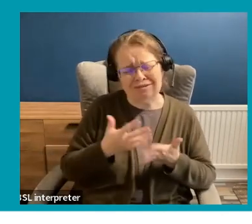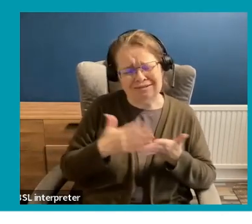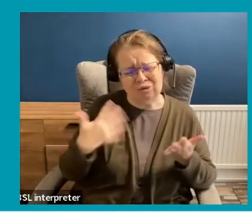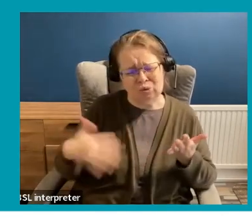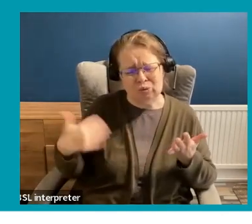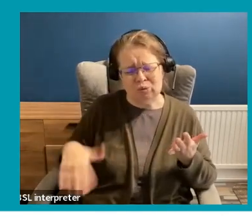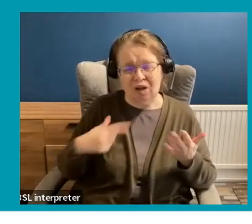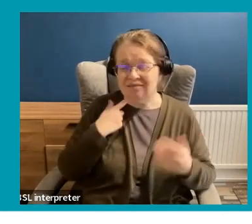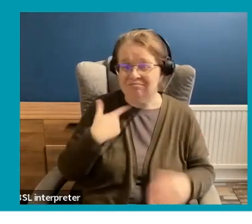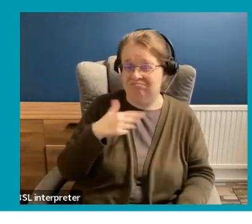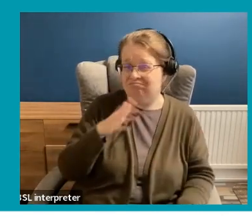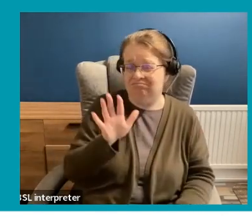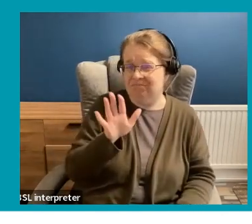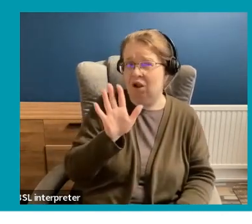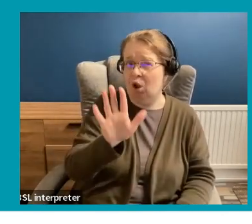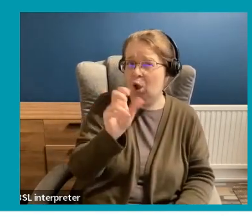I say to them, yes, you have to get resources into it, people, finance you